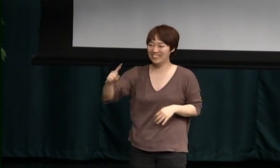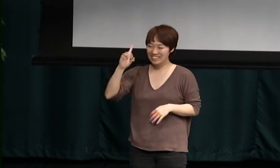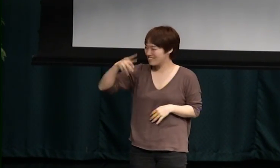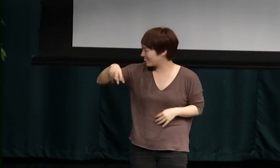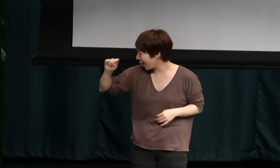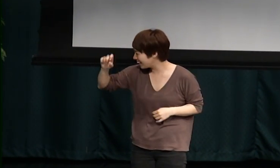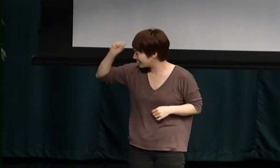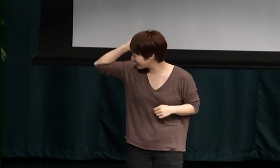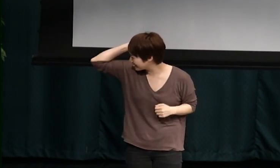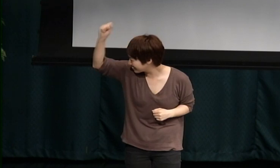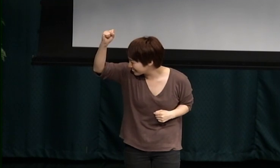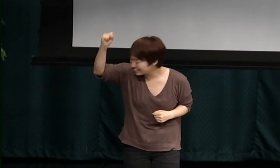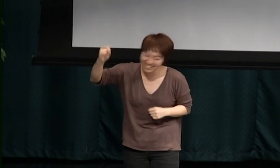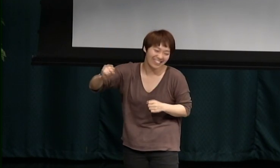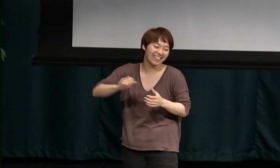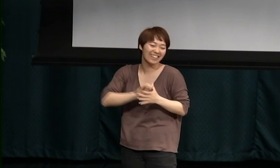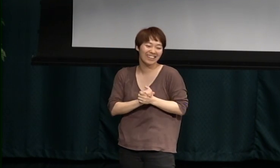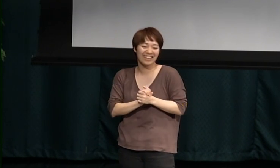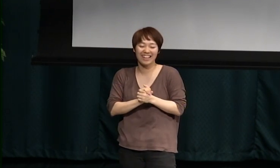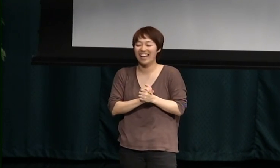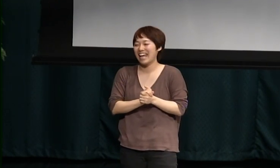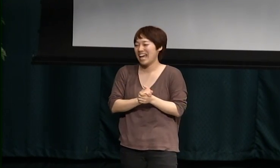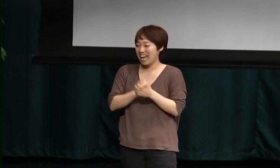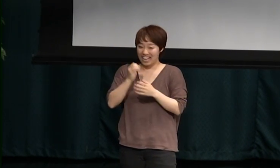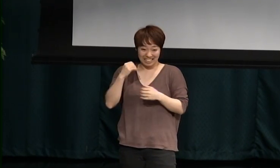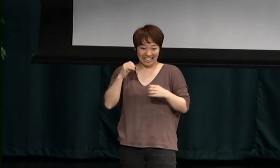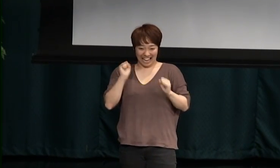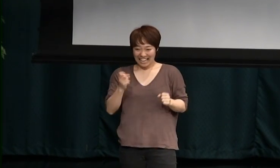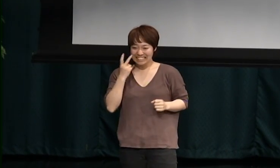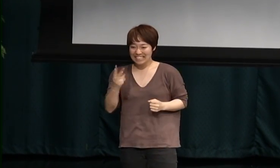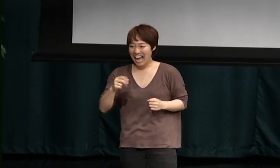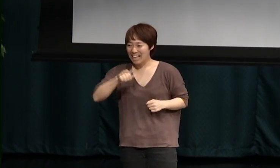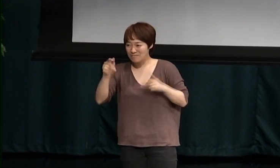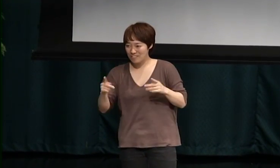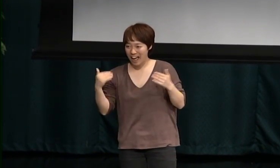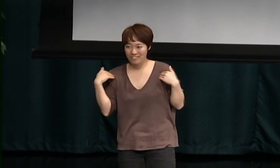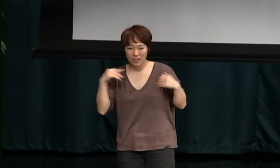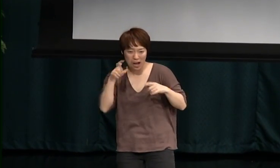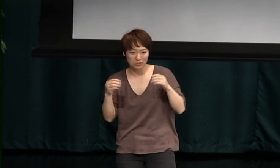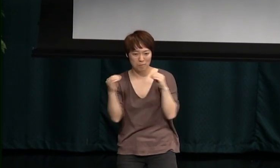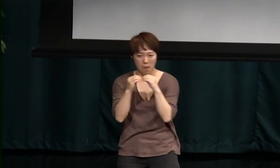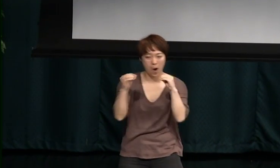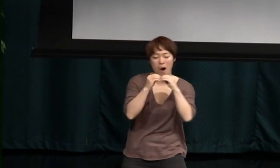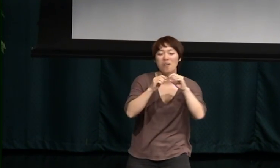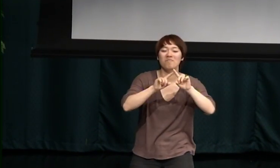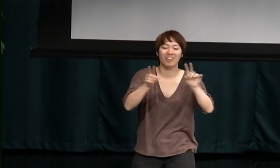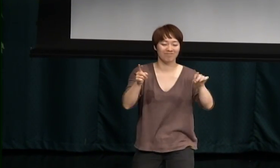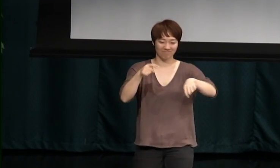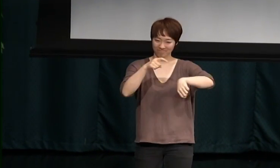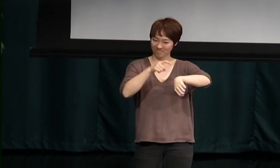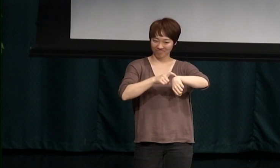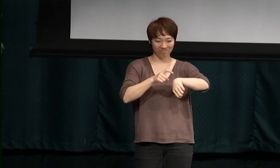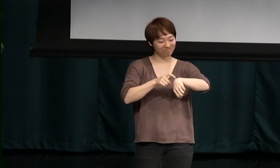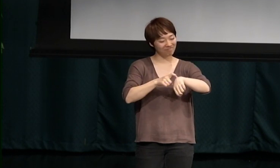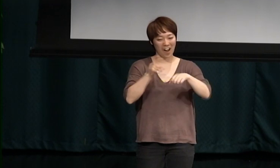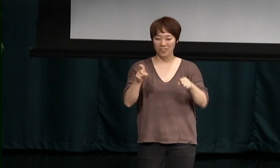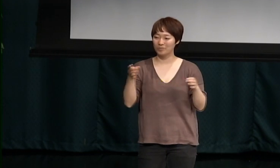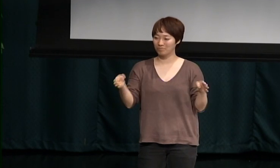Viva D.P.N.! I can see that other folks have some questions,